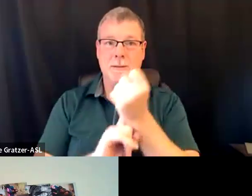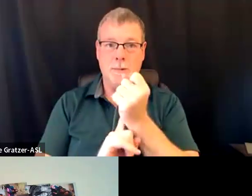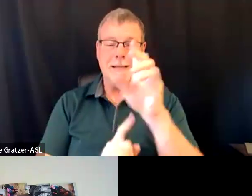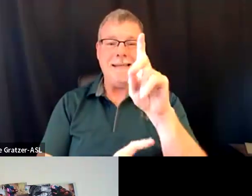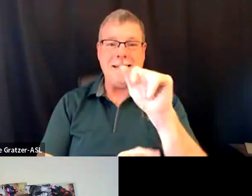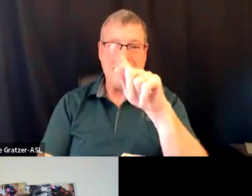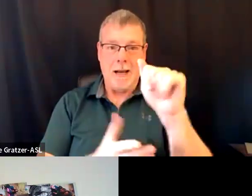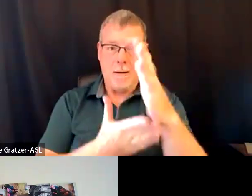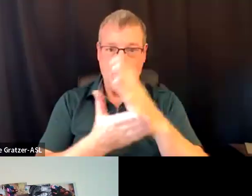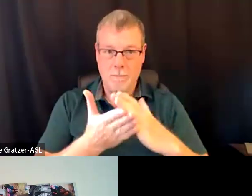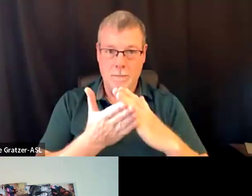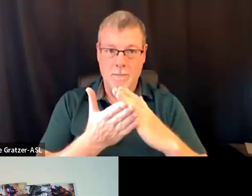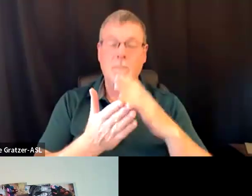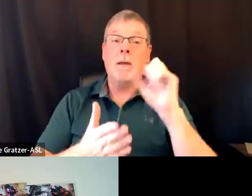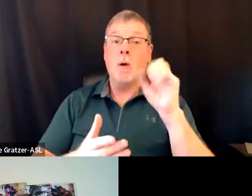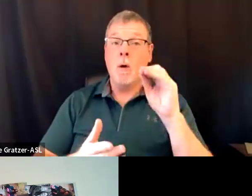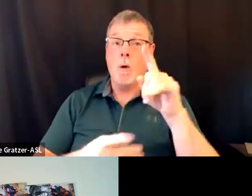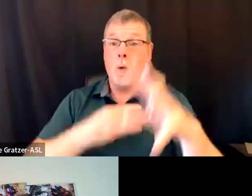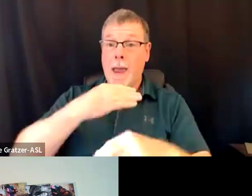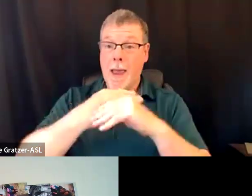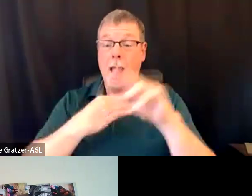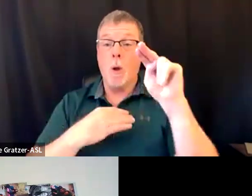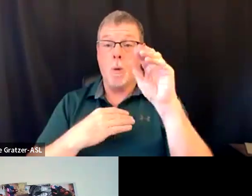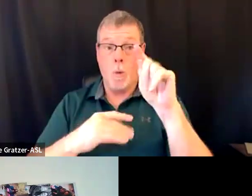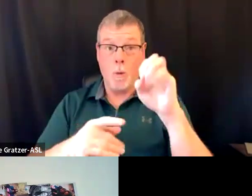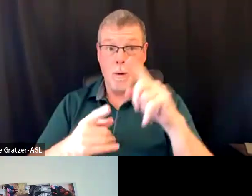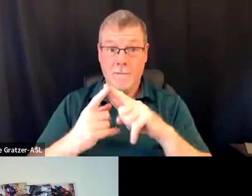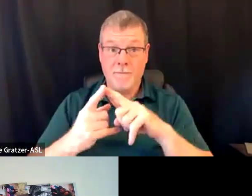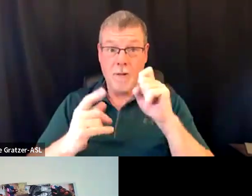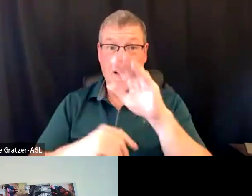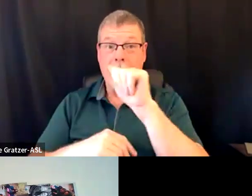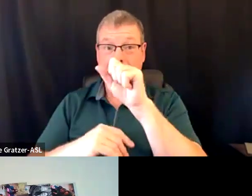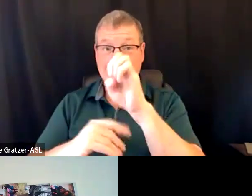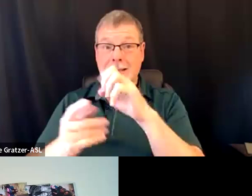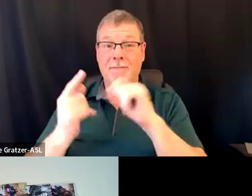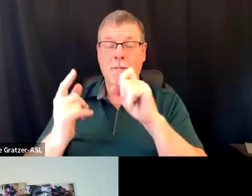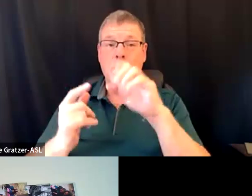So if you're adding a client note somewhere else or a case note somewhere else in the client's record,